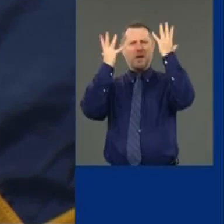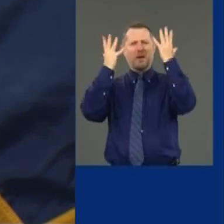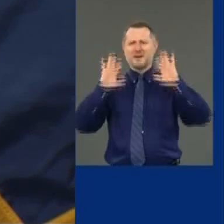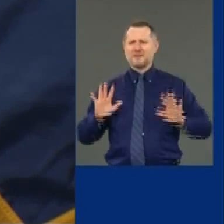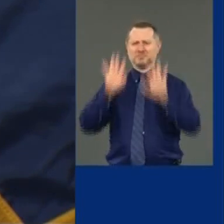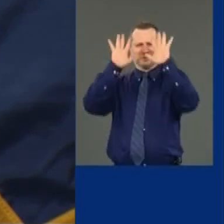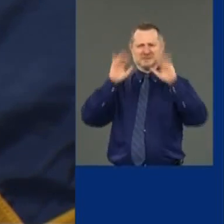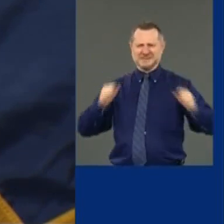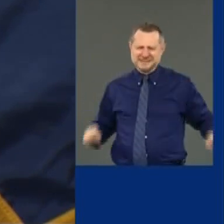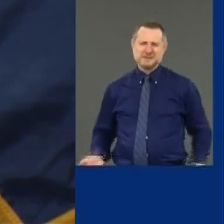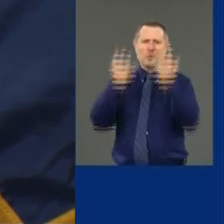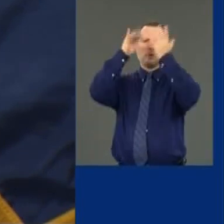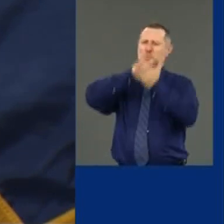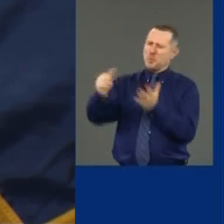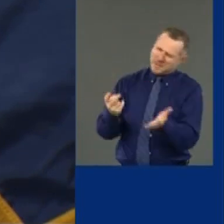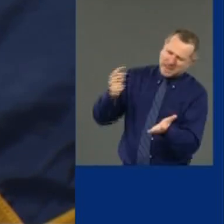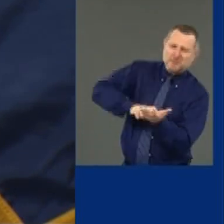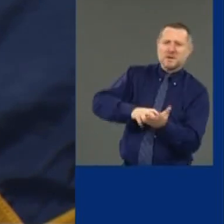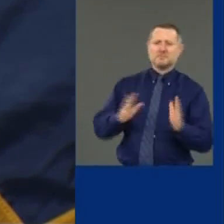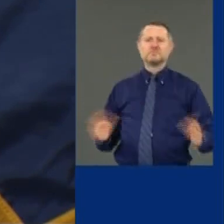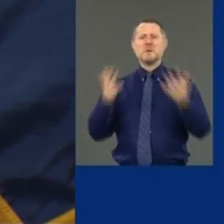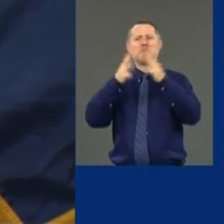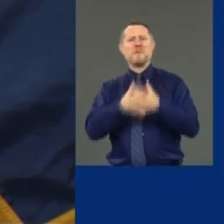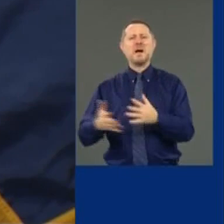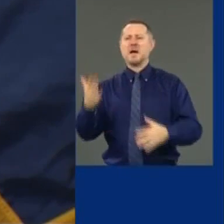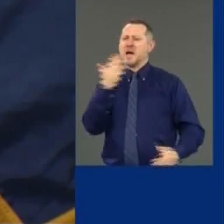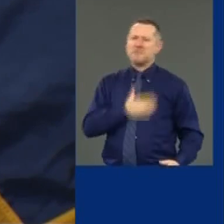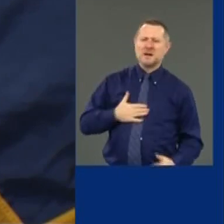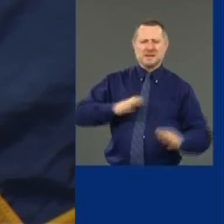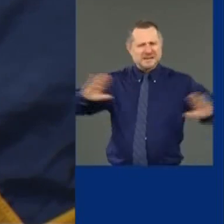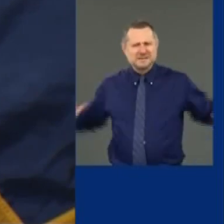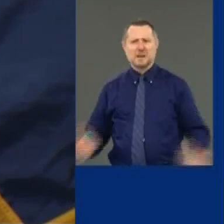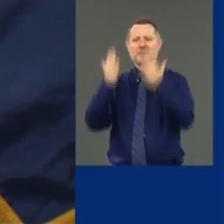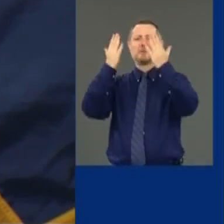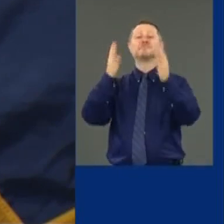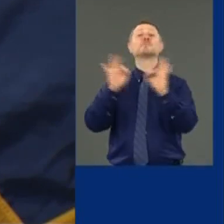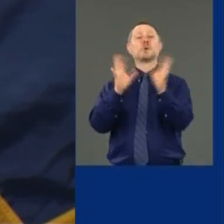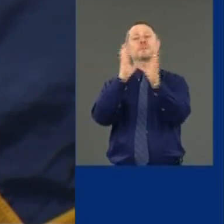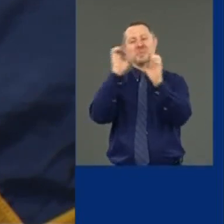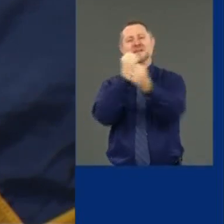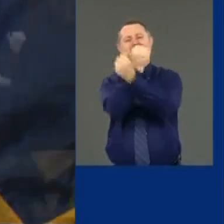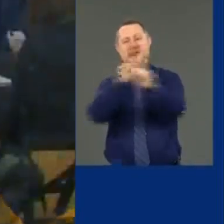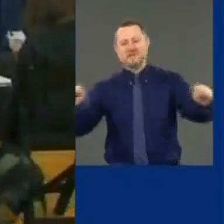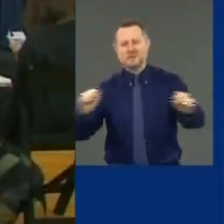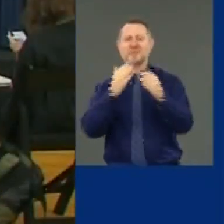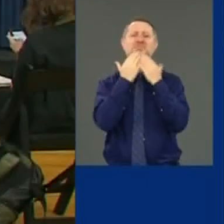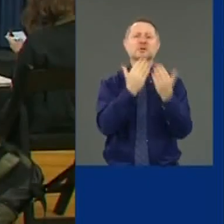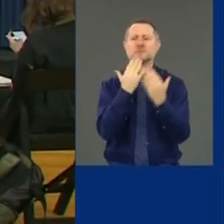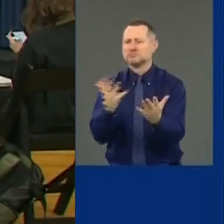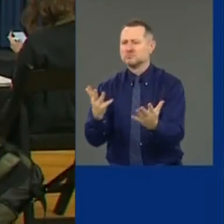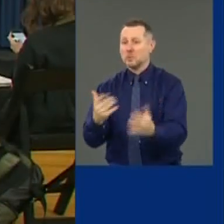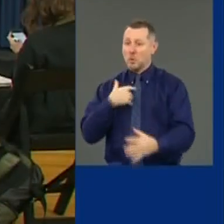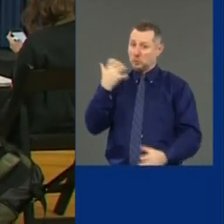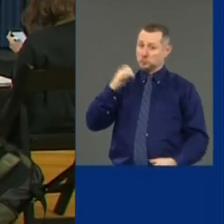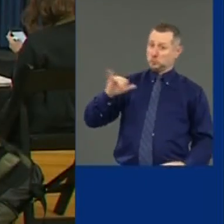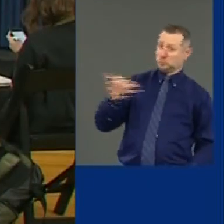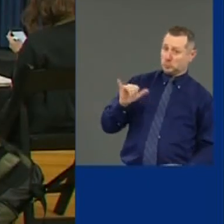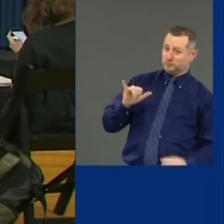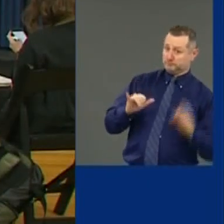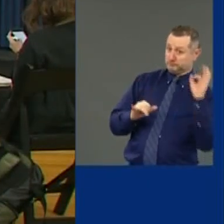WE CAN DO IT WE WILL RISE UP AND STAND UP. BROOKLYN STAND UP. NEW YORK STAND UP. AMERICA, PLEASE STAND UP AND BE SAFE.